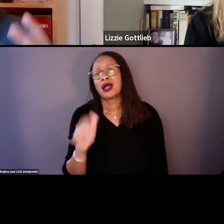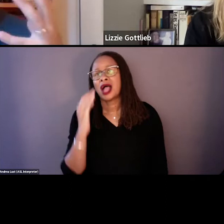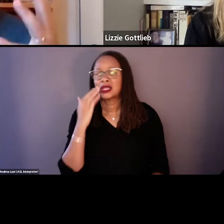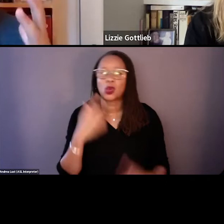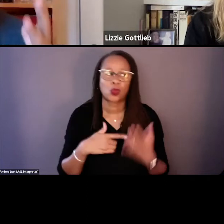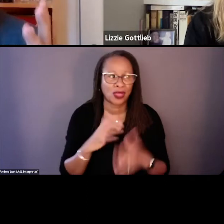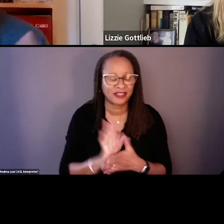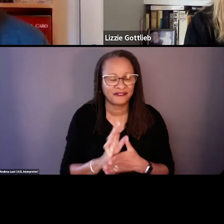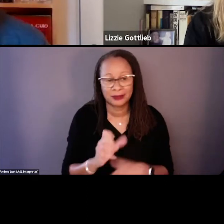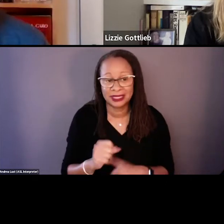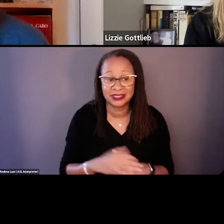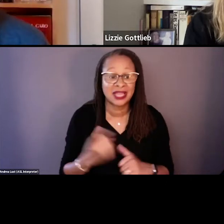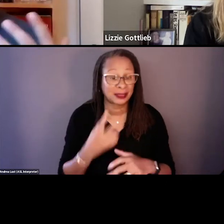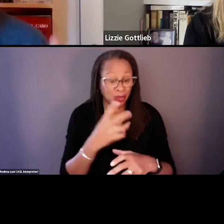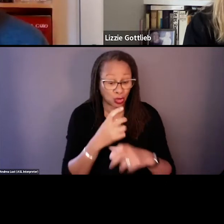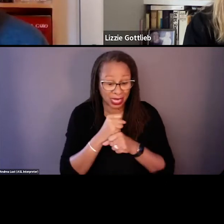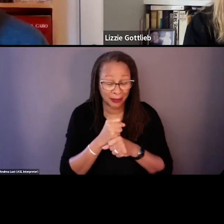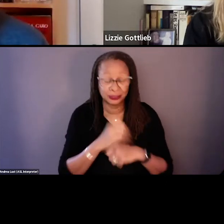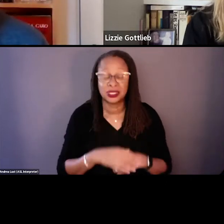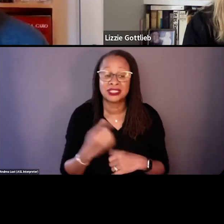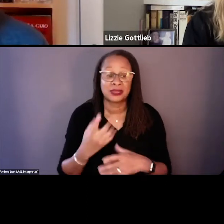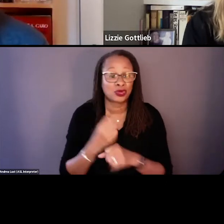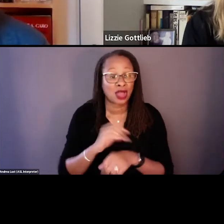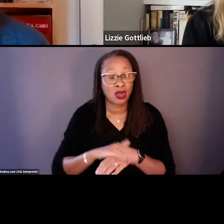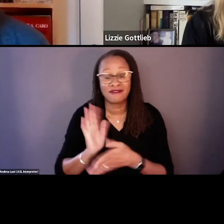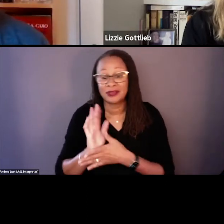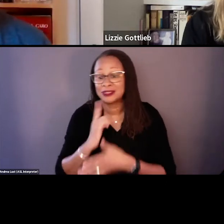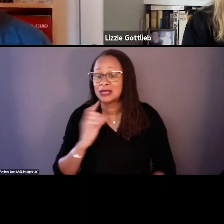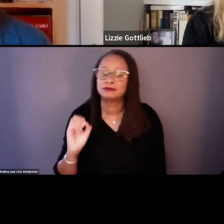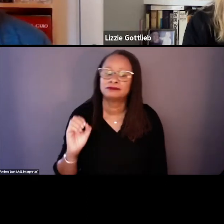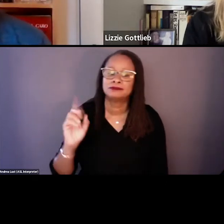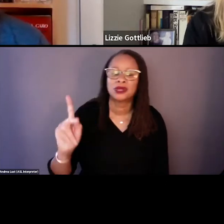Like, "Okay, I know what this film is." Like, maybe a moment you captured something that you got on film that you said, like,